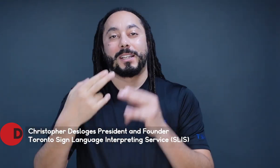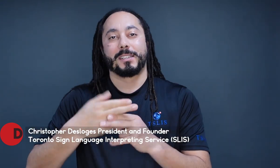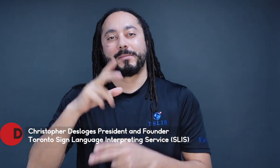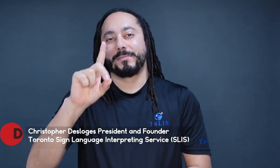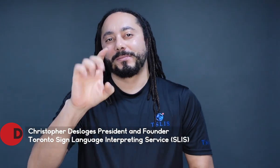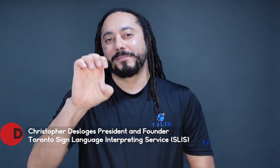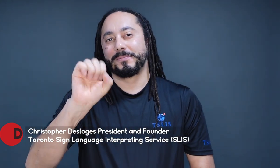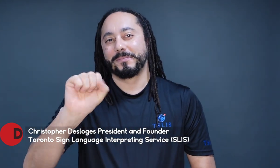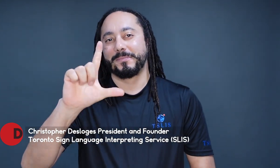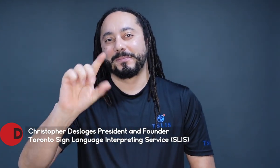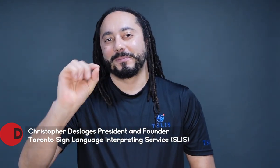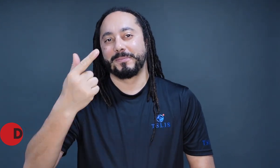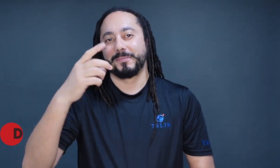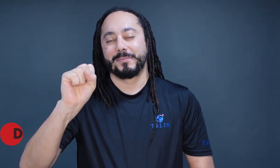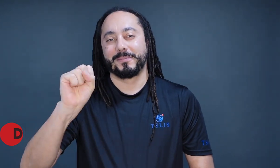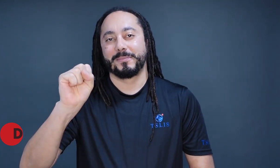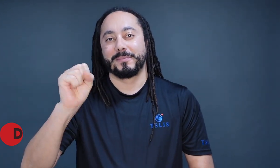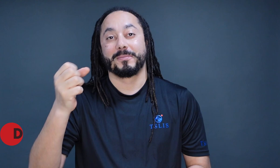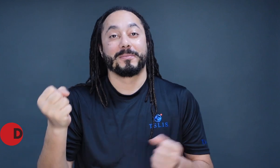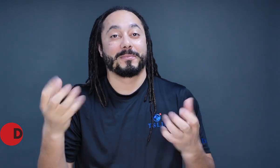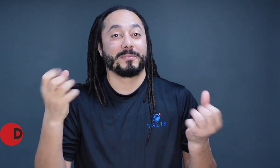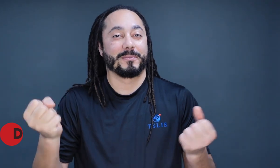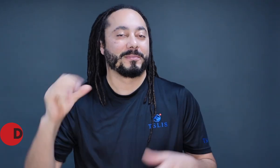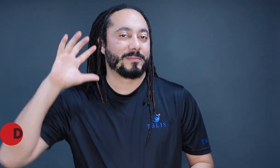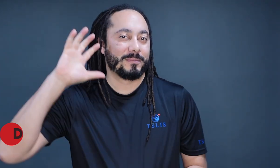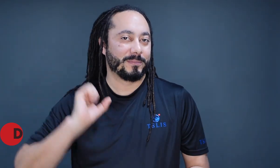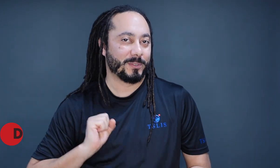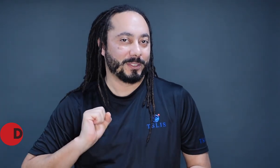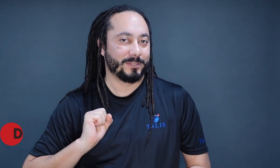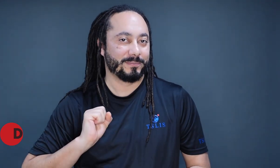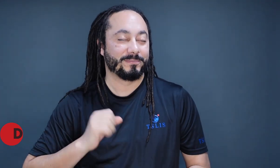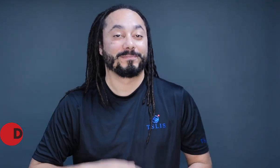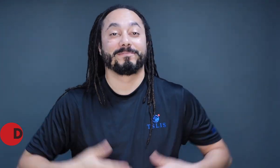I am the president of Toronto Sign Language Interpreting Services which